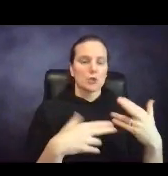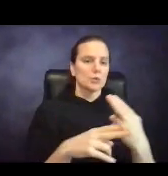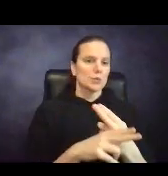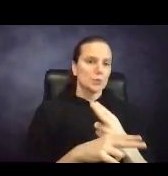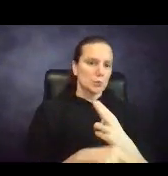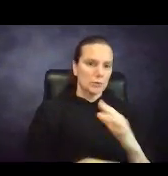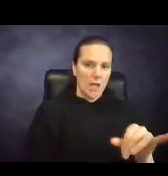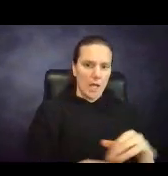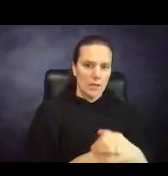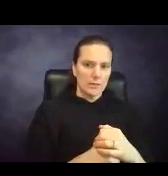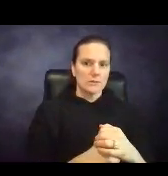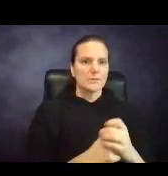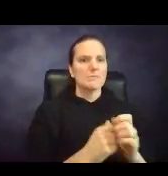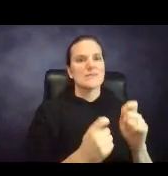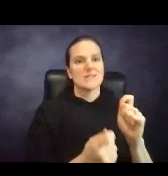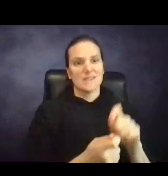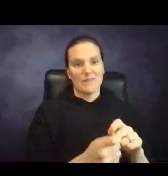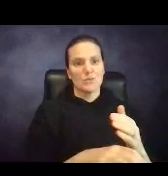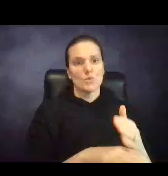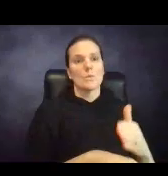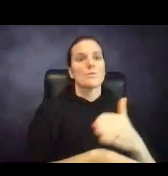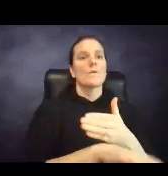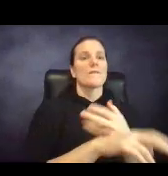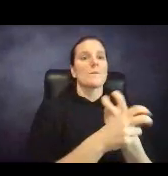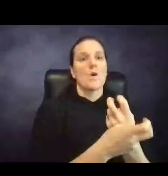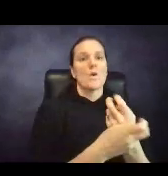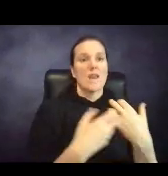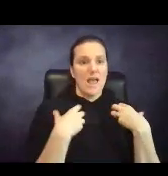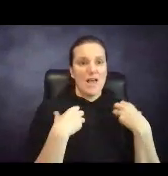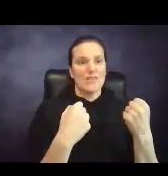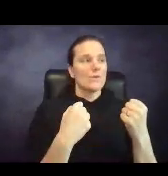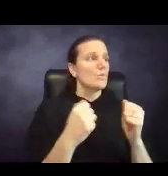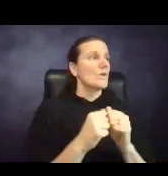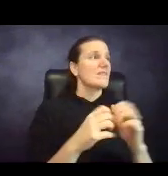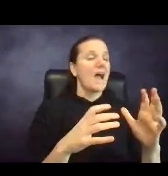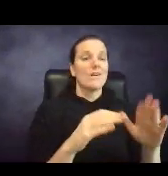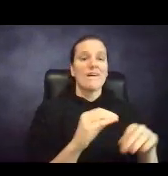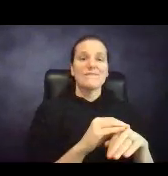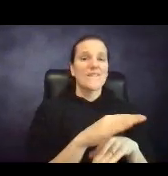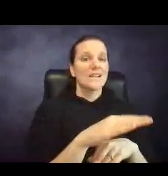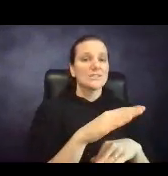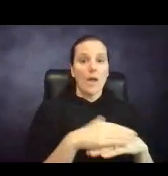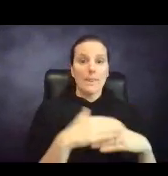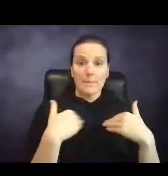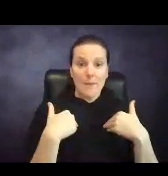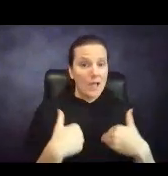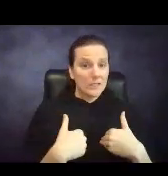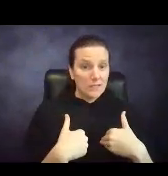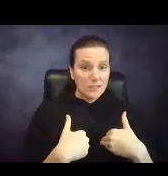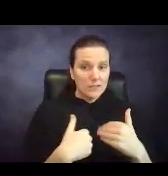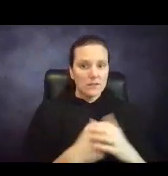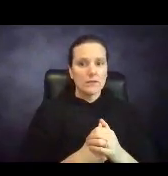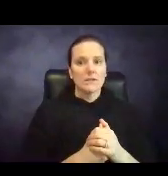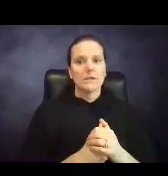to improving bone health without having the other effects on the body. Any proliferative effects. People were worried about breast cancer, right?